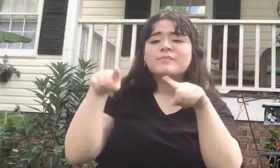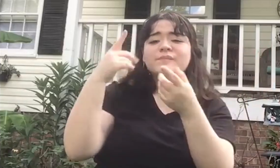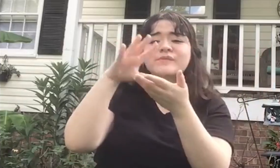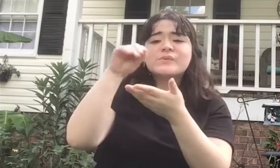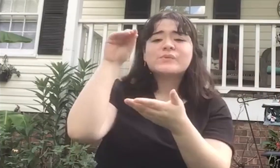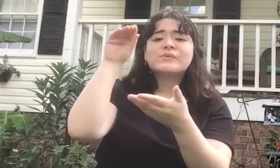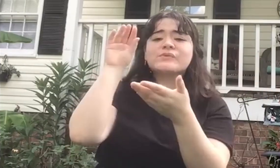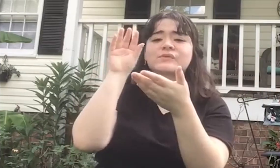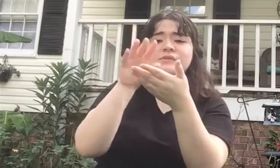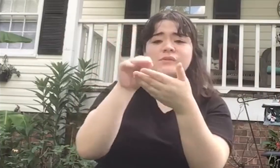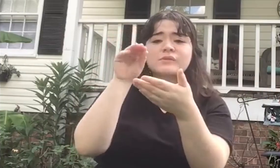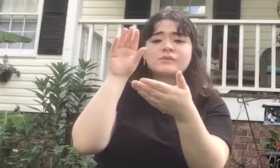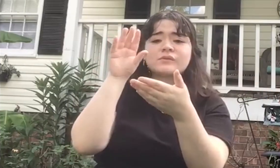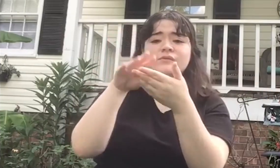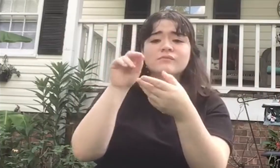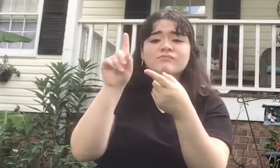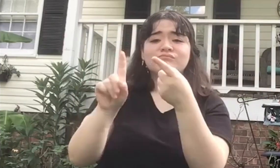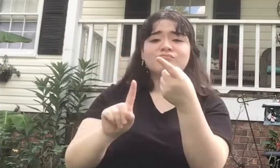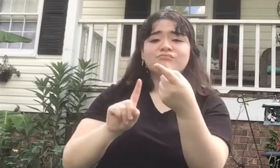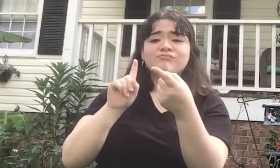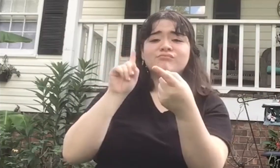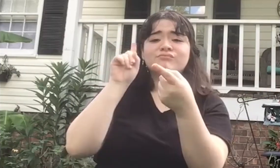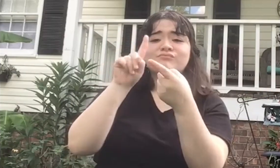all your ABCs.